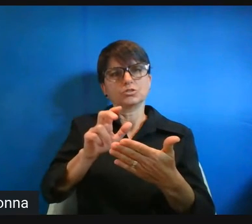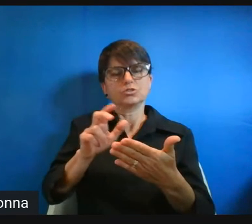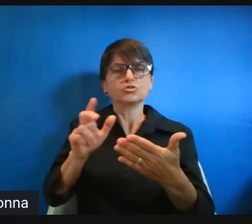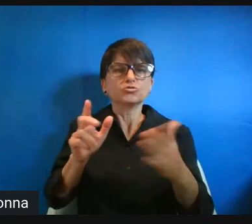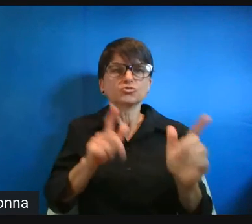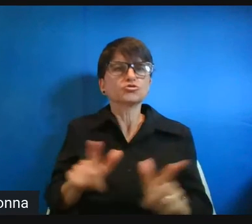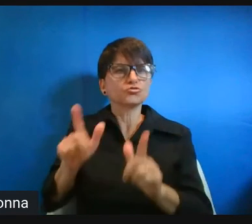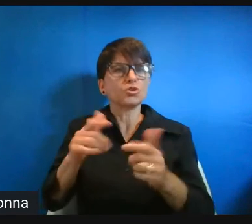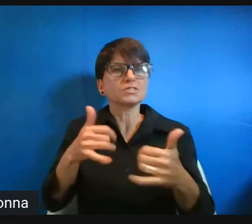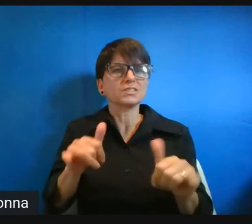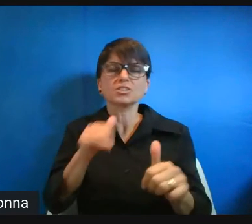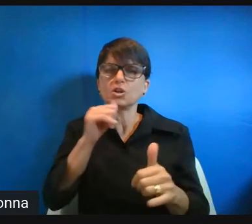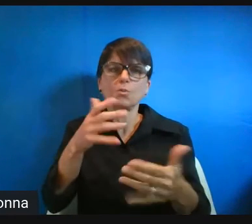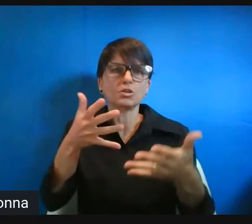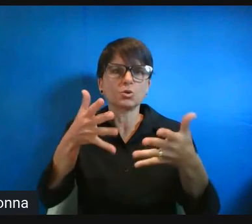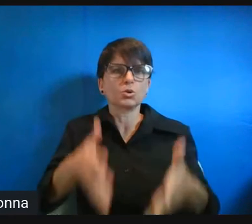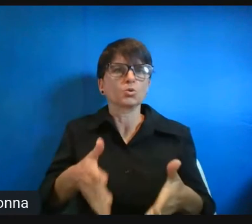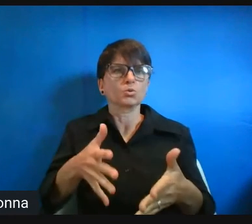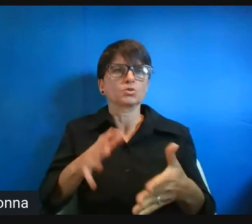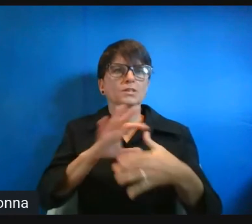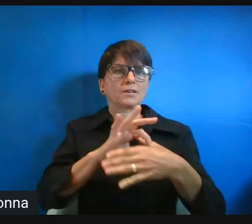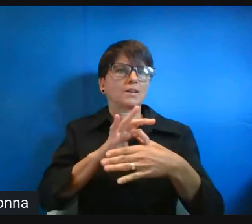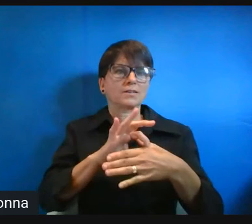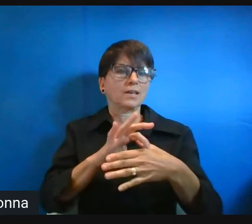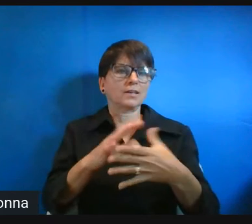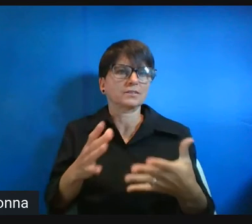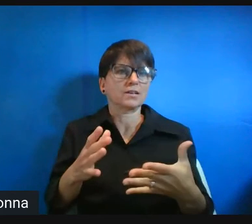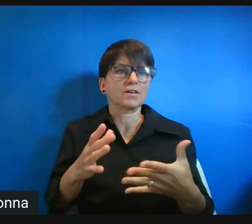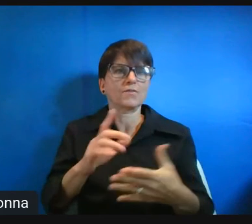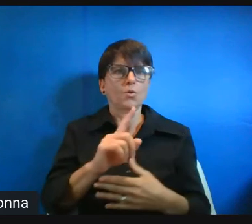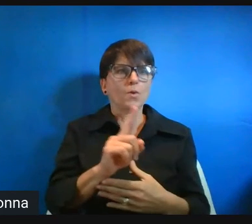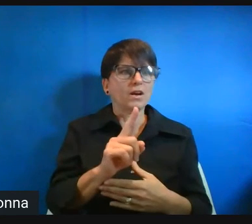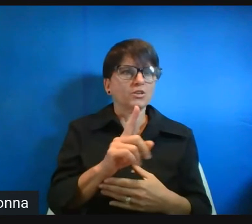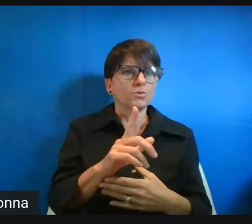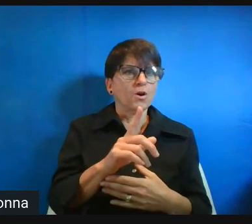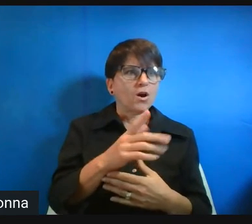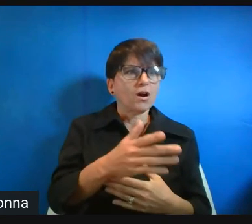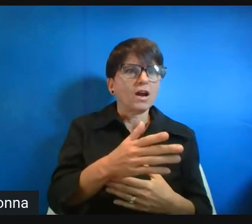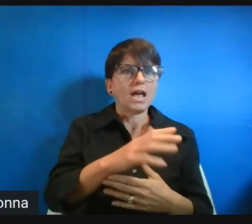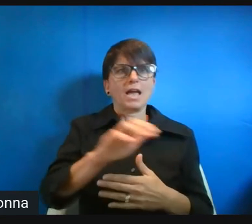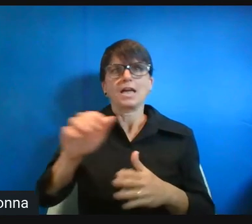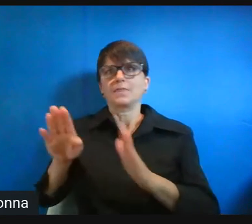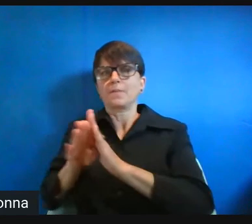to lose that context of where you are on the page in the background versus where you are on the page